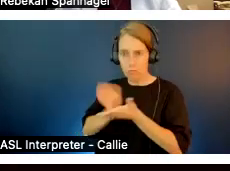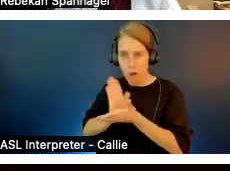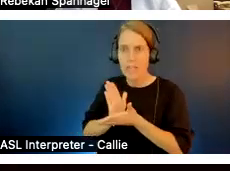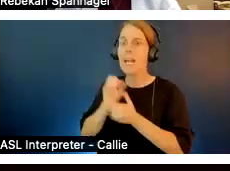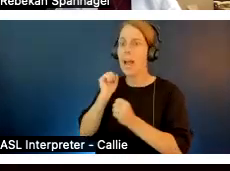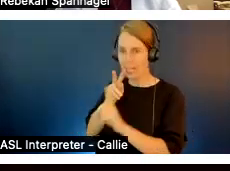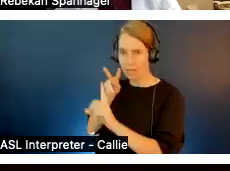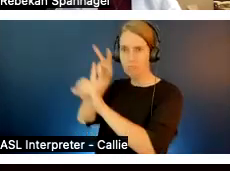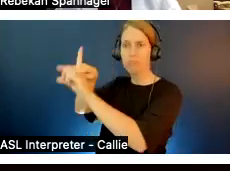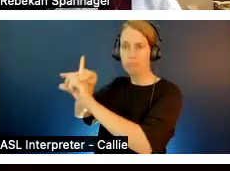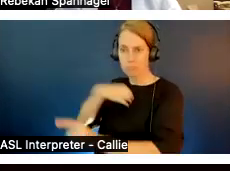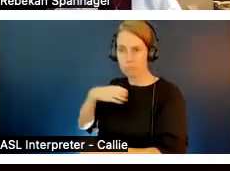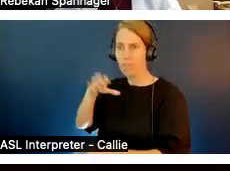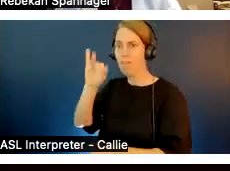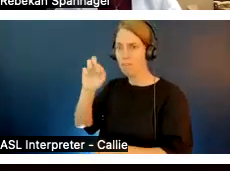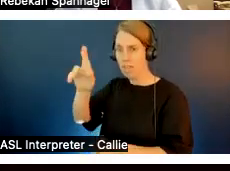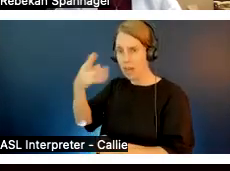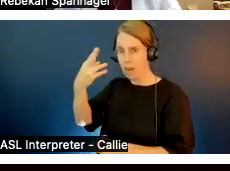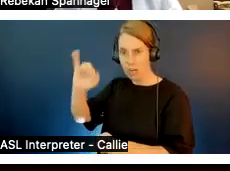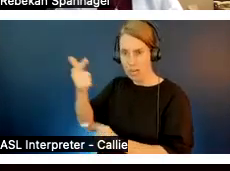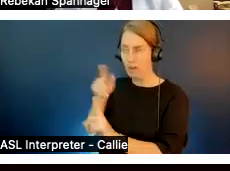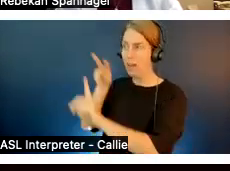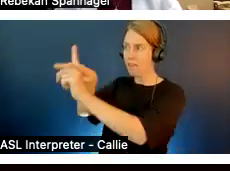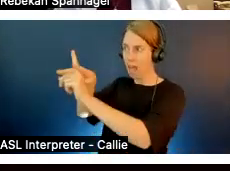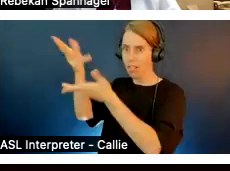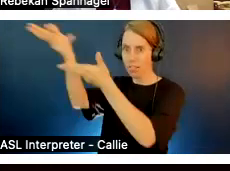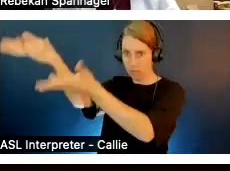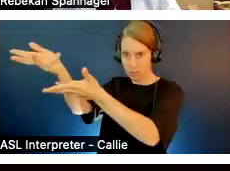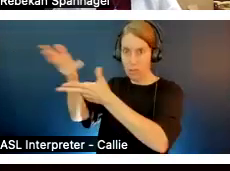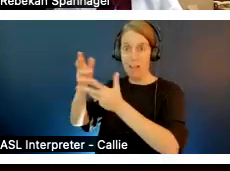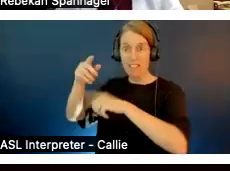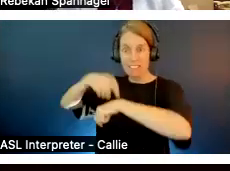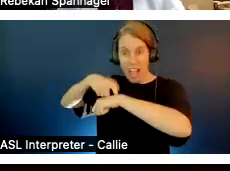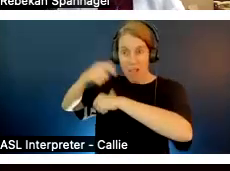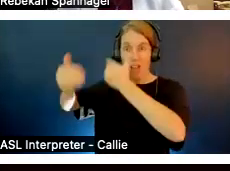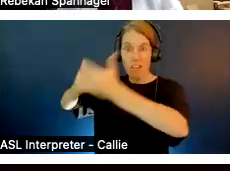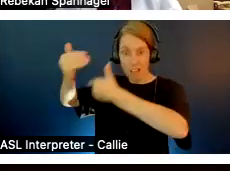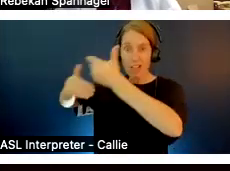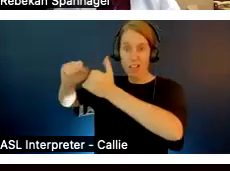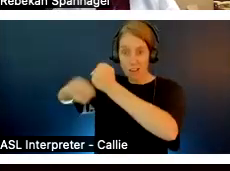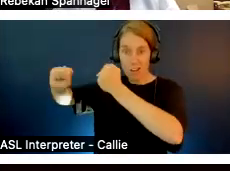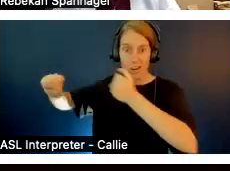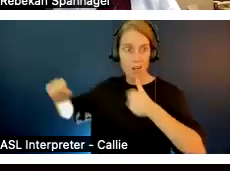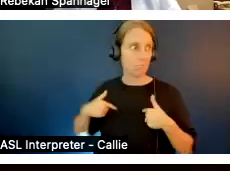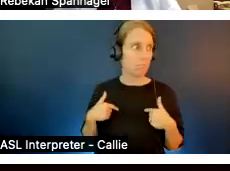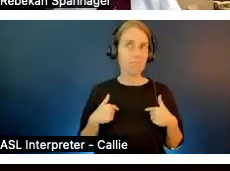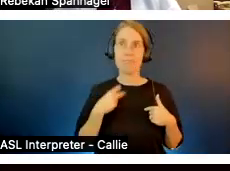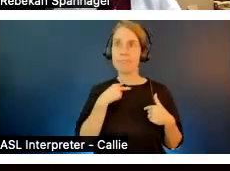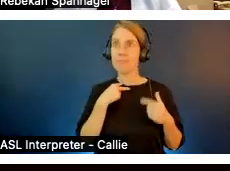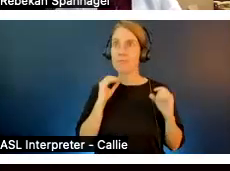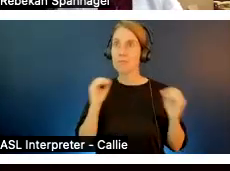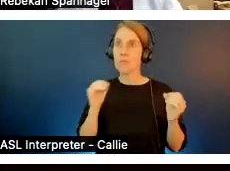filed and being argued over right so when you get a notice regarding um a termination of a benefit